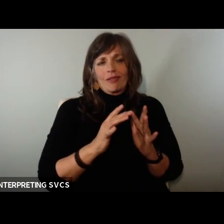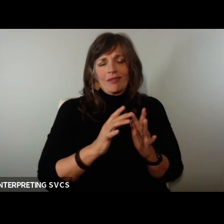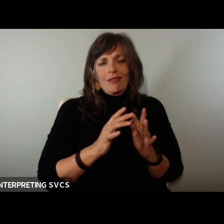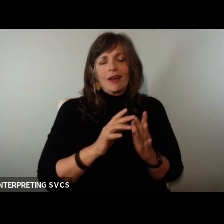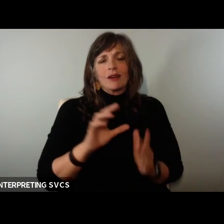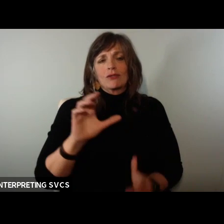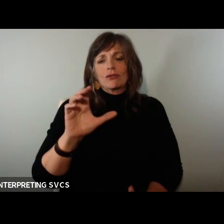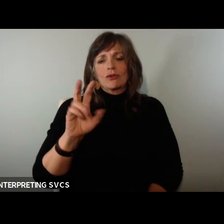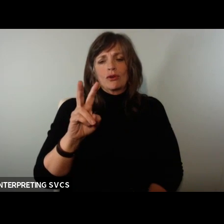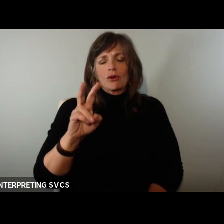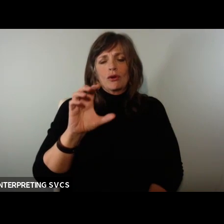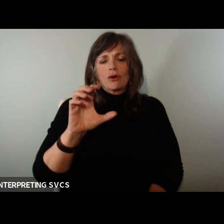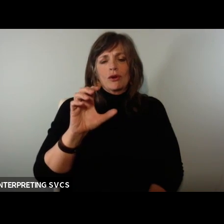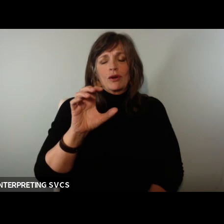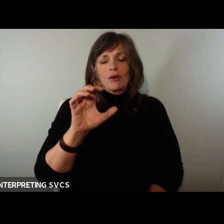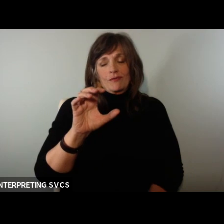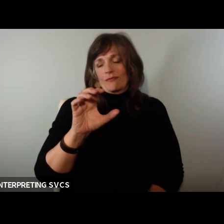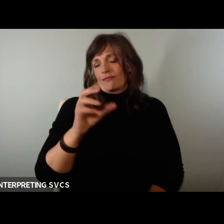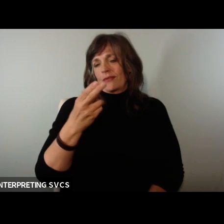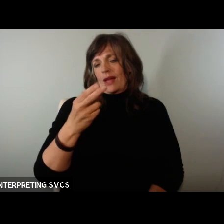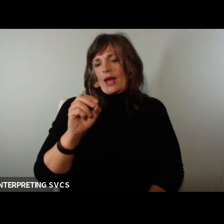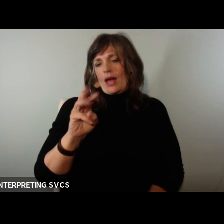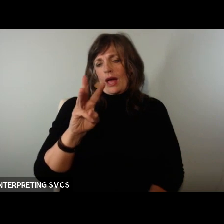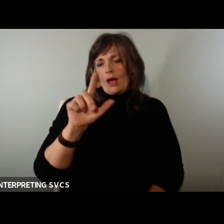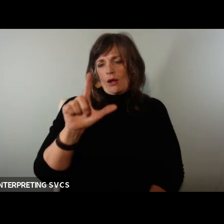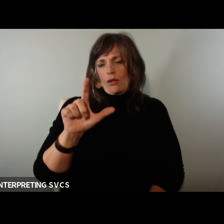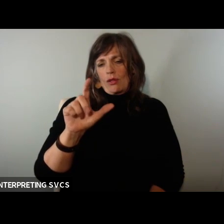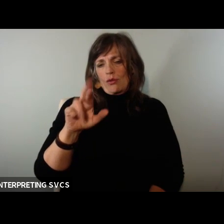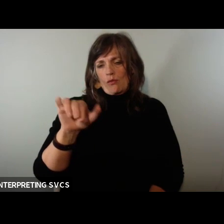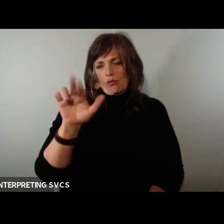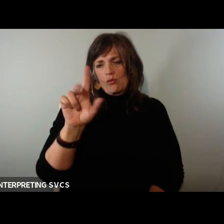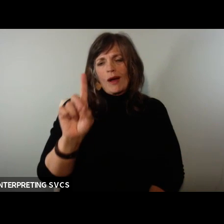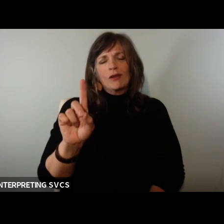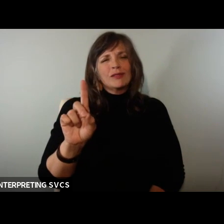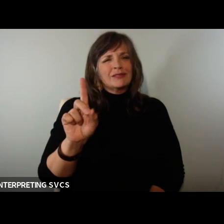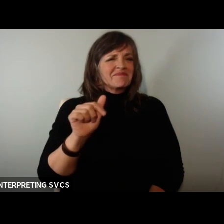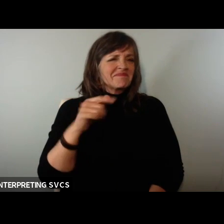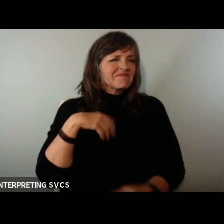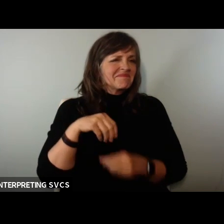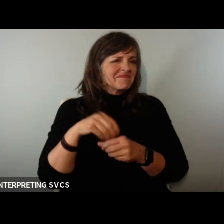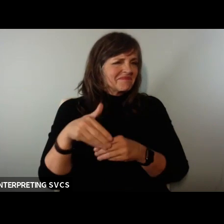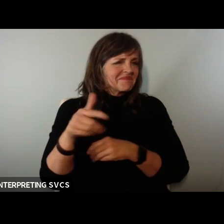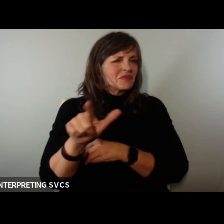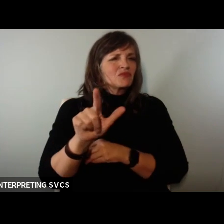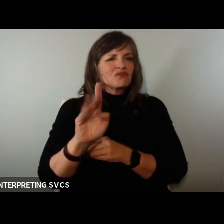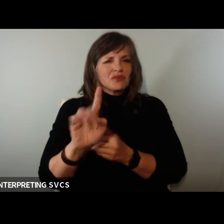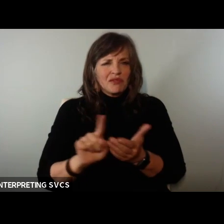in the next 24 hours or so. And we hope to also be able to share a transcript.